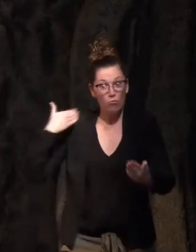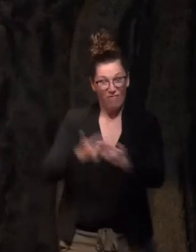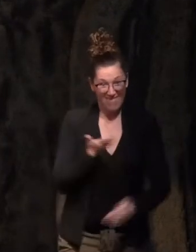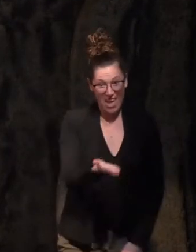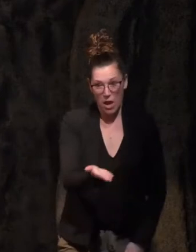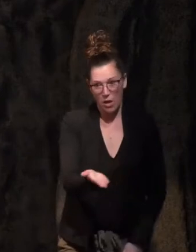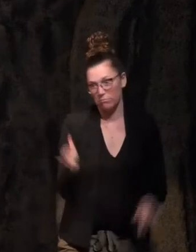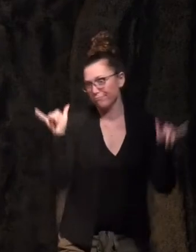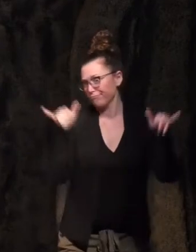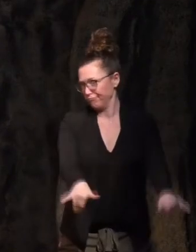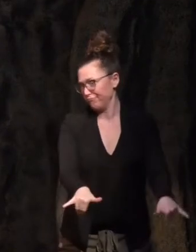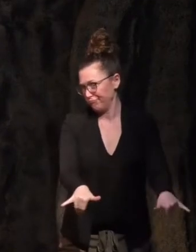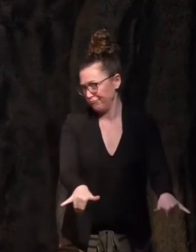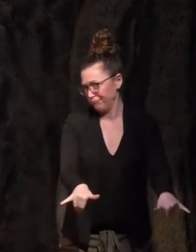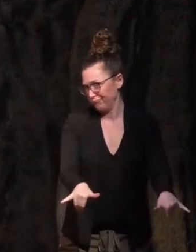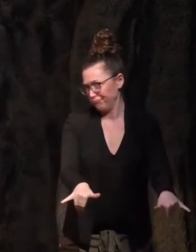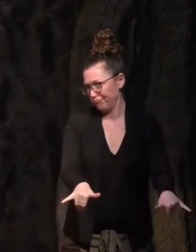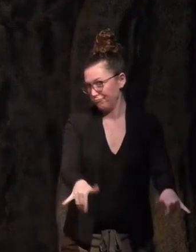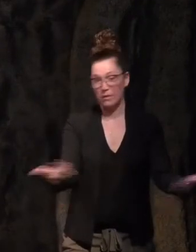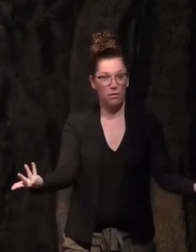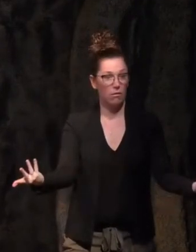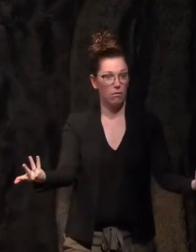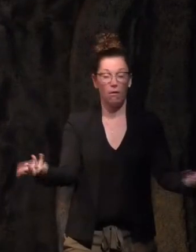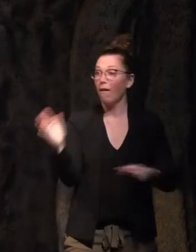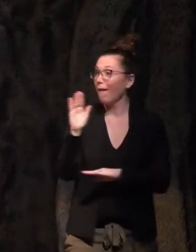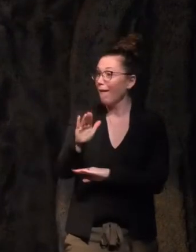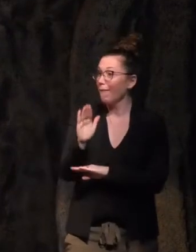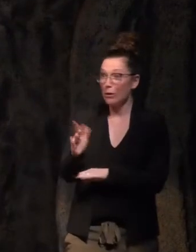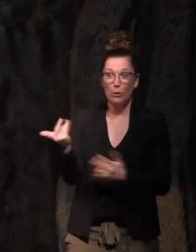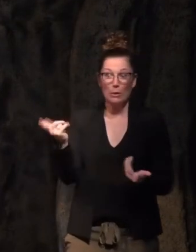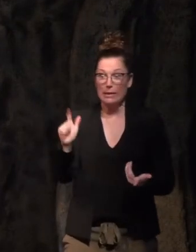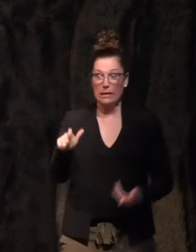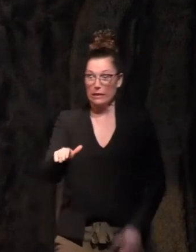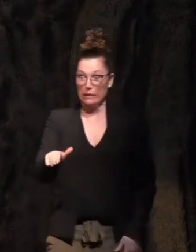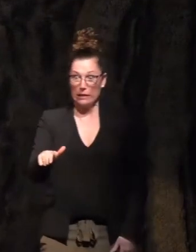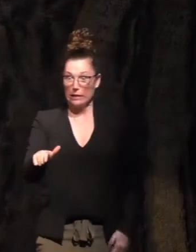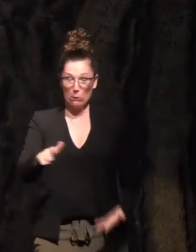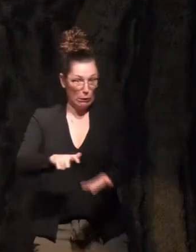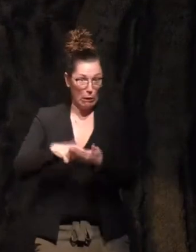So whatever you need for the afternoon, I used to run camps, so I'm talking to you like camp children now .